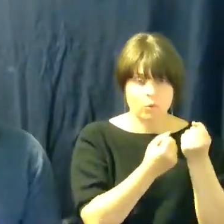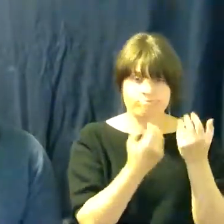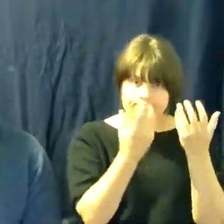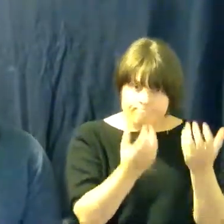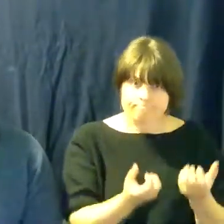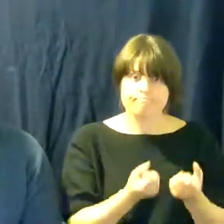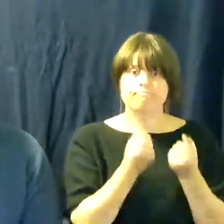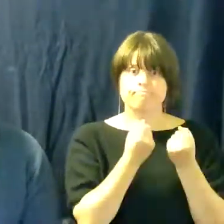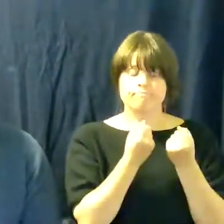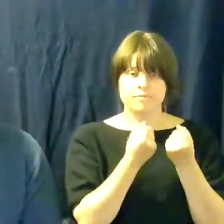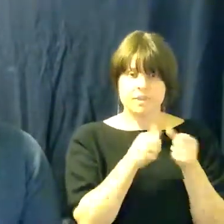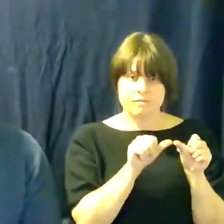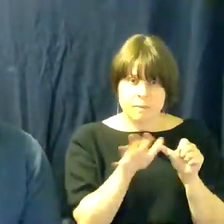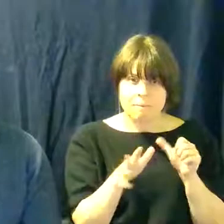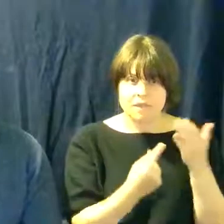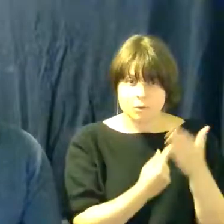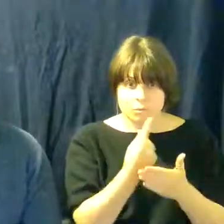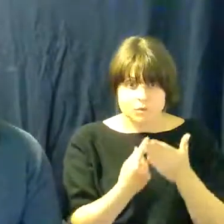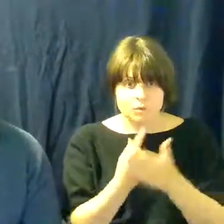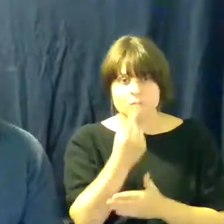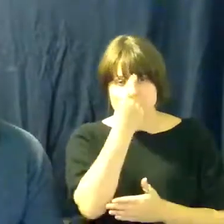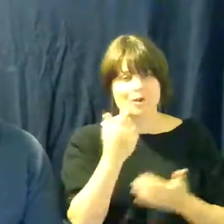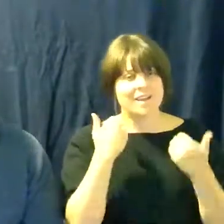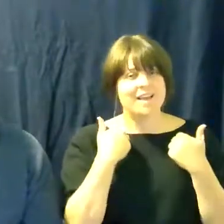and knowing how to manage your services and supports